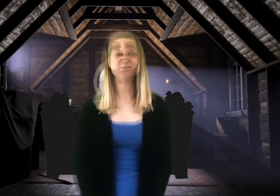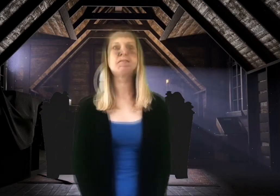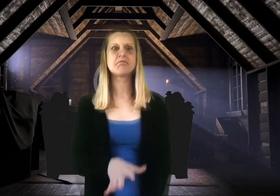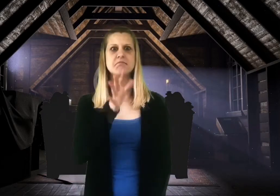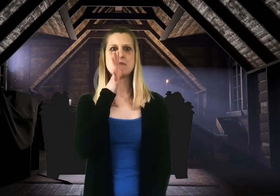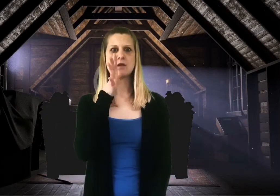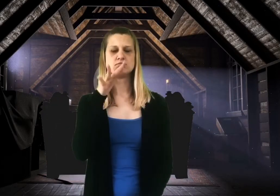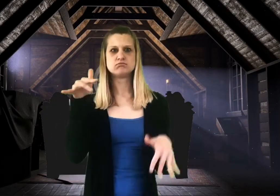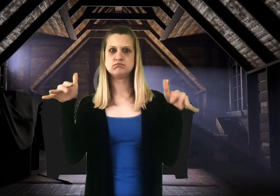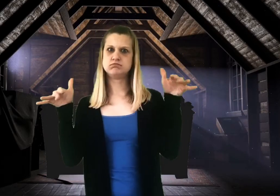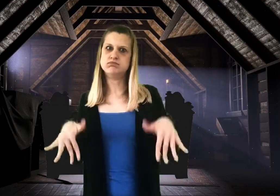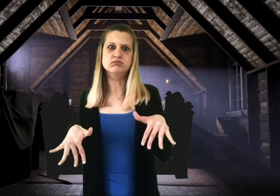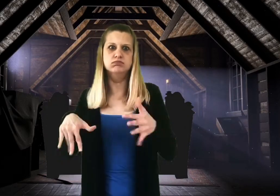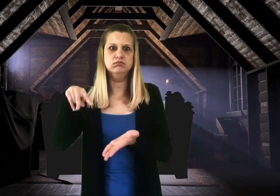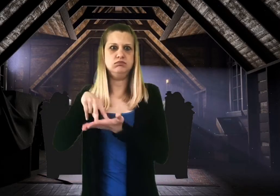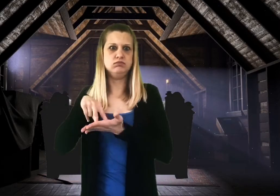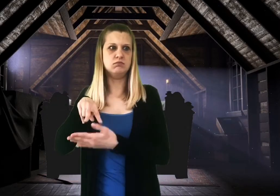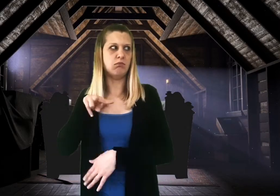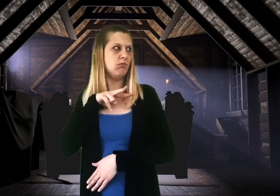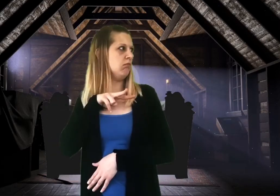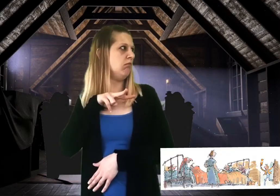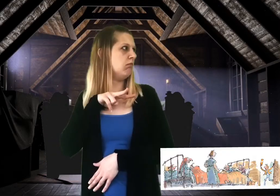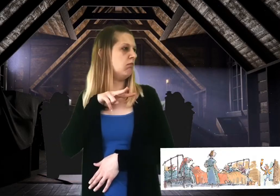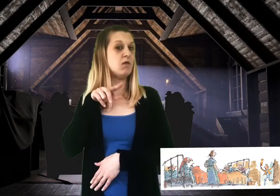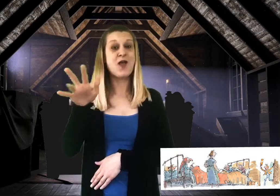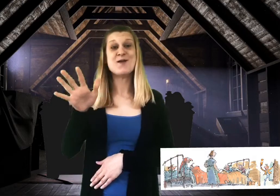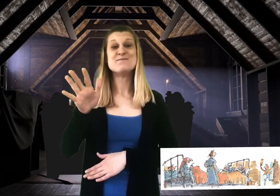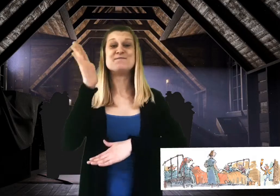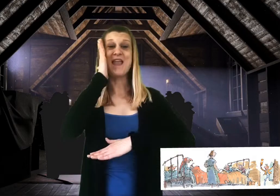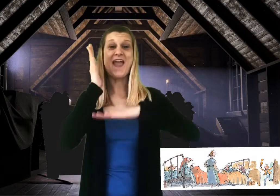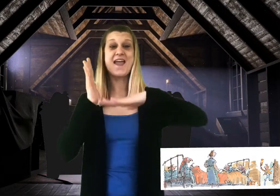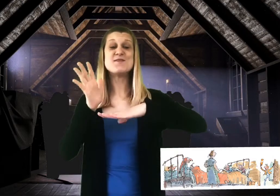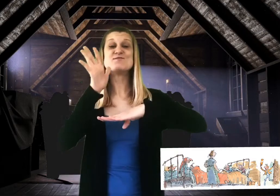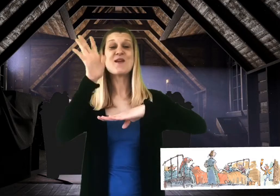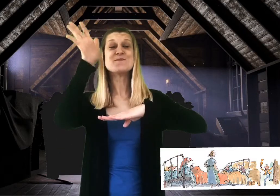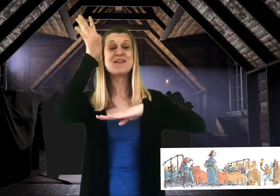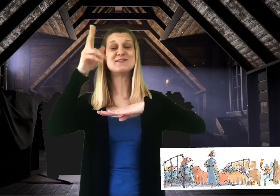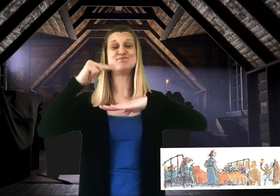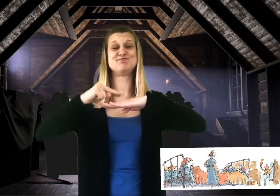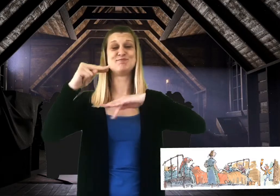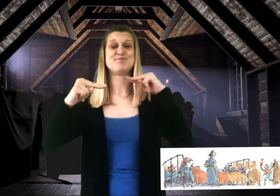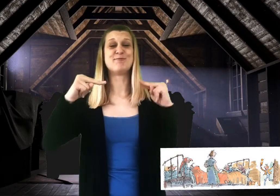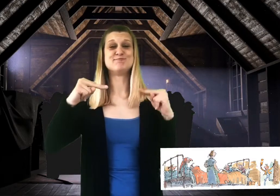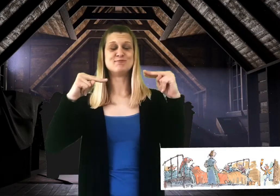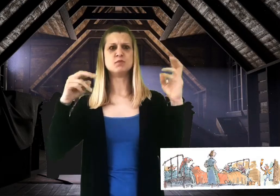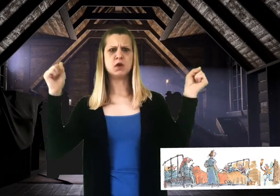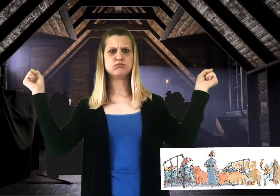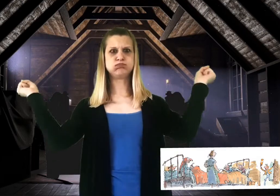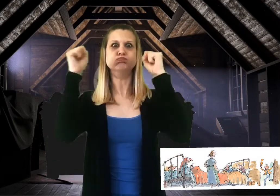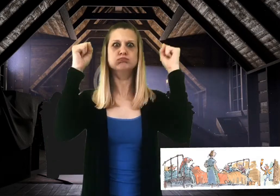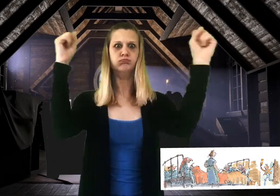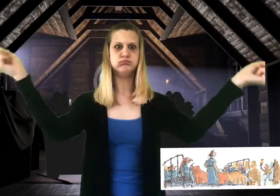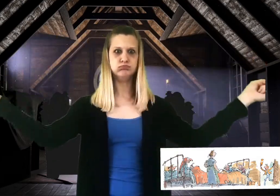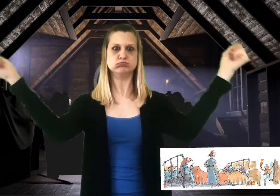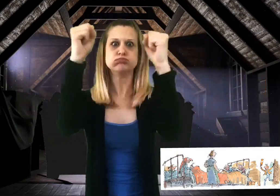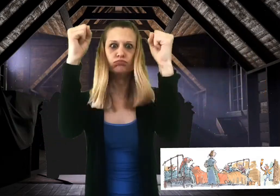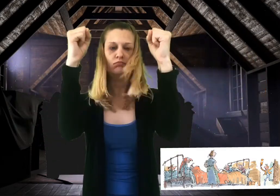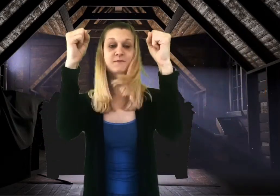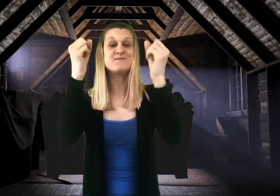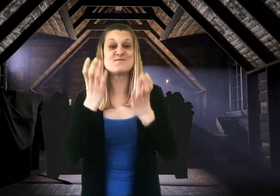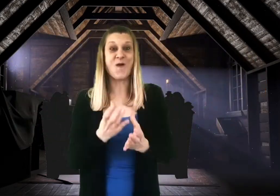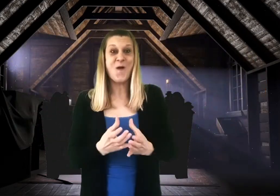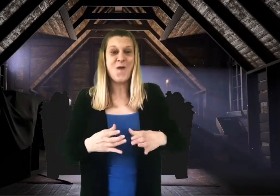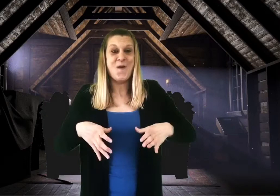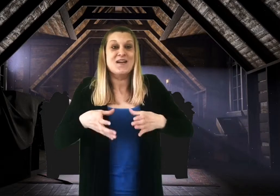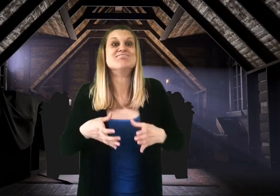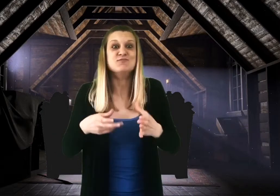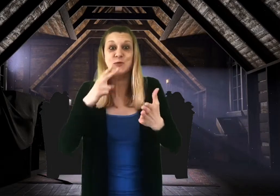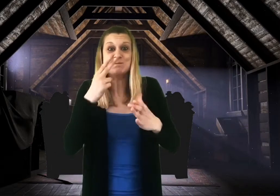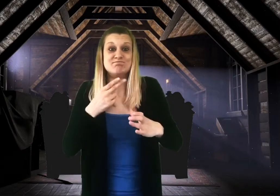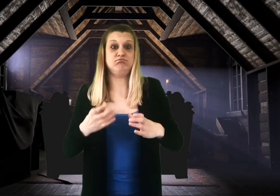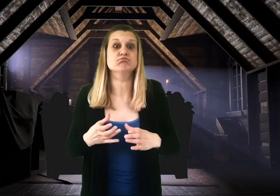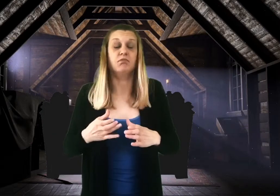Mrs. Bucket simply stood and stared, while the four old grandparents, who were sitting up in bed balancing bowls of soup on their laps,